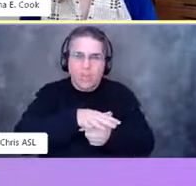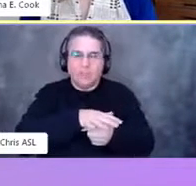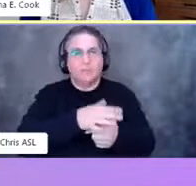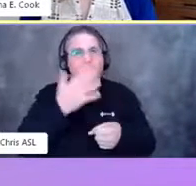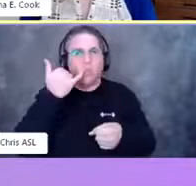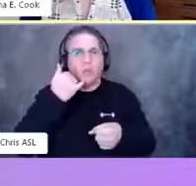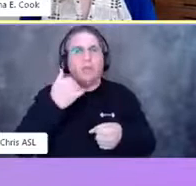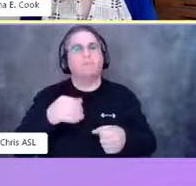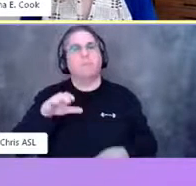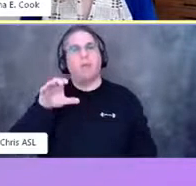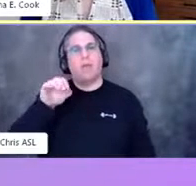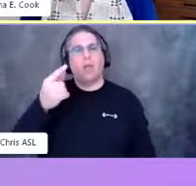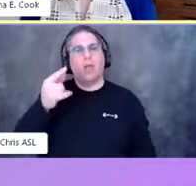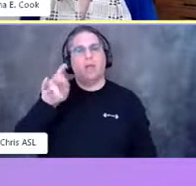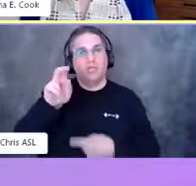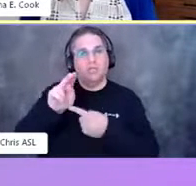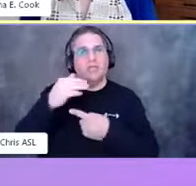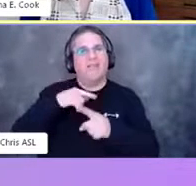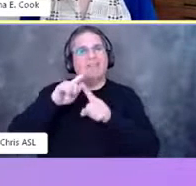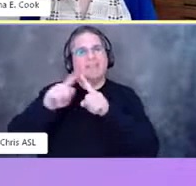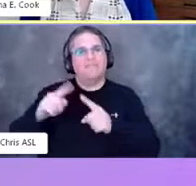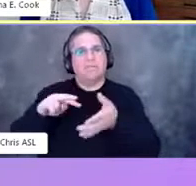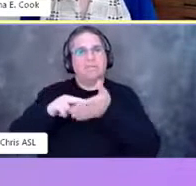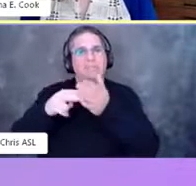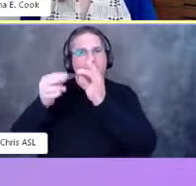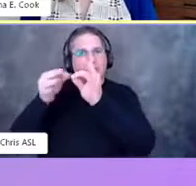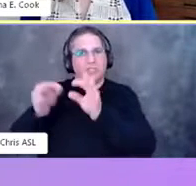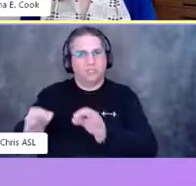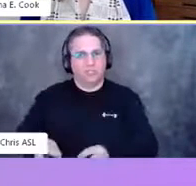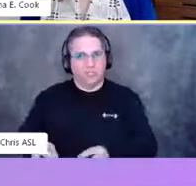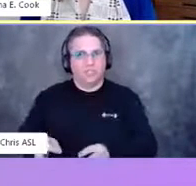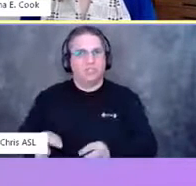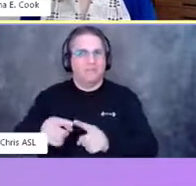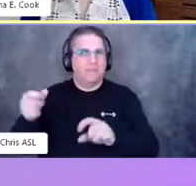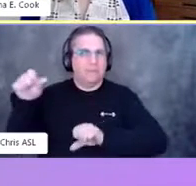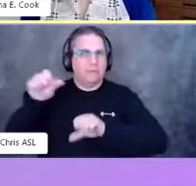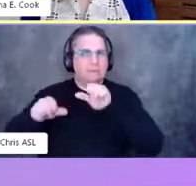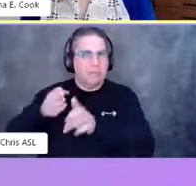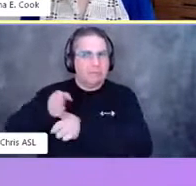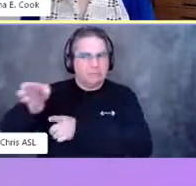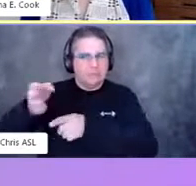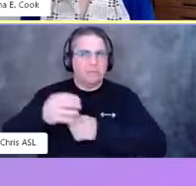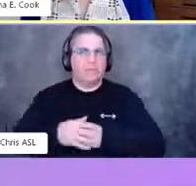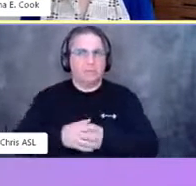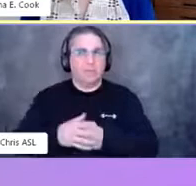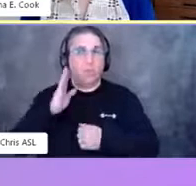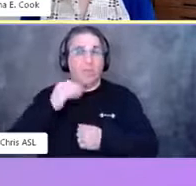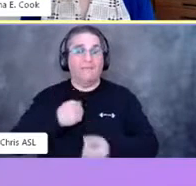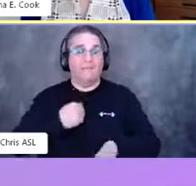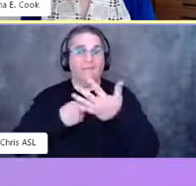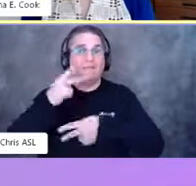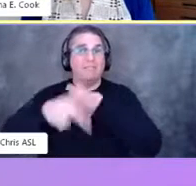cognition the five types of cognitive areas we're going to discuss today are learning